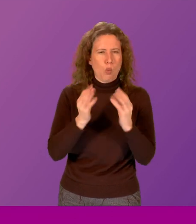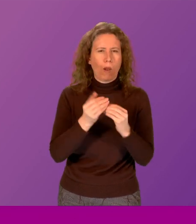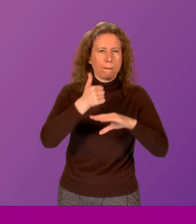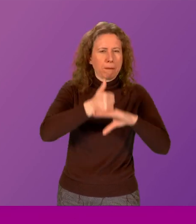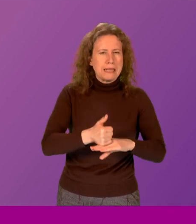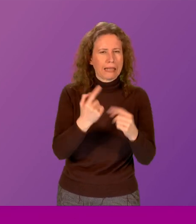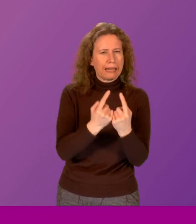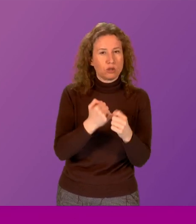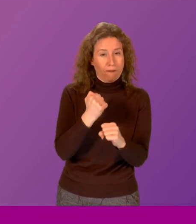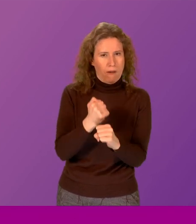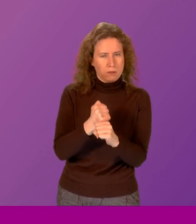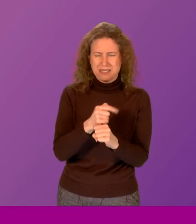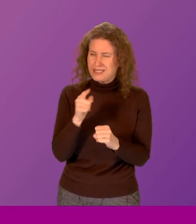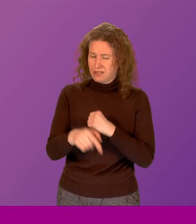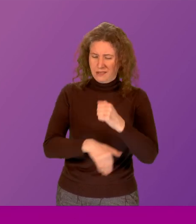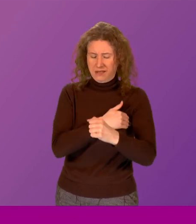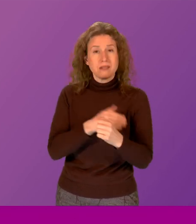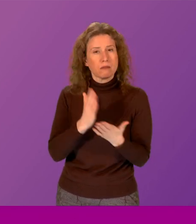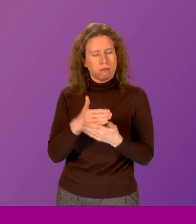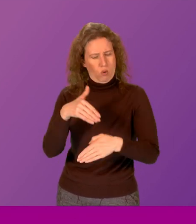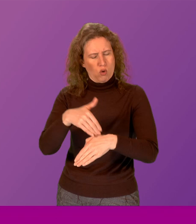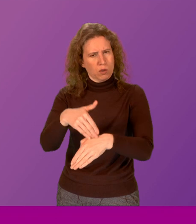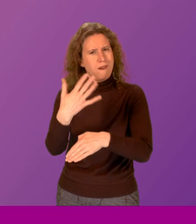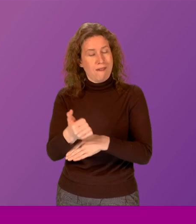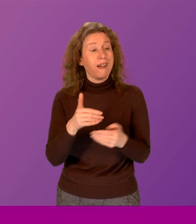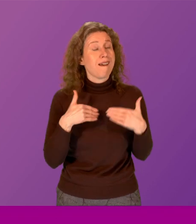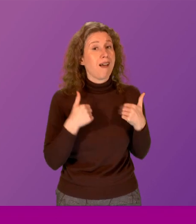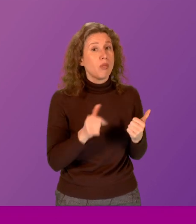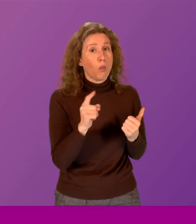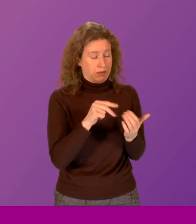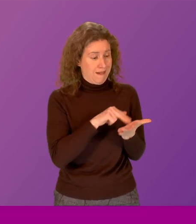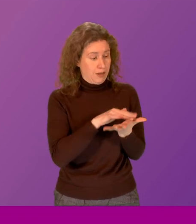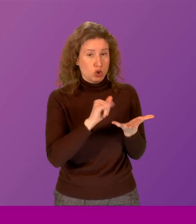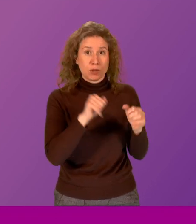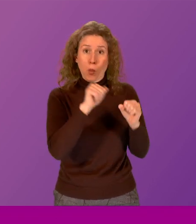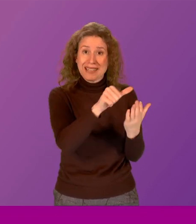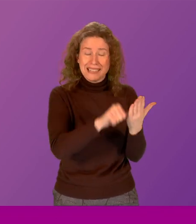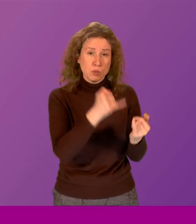That incompetence has consequences. In health, NHS waiting lists have gone up in the past year,